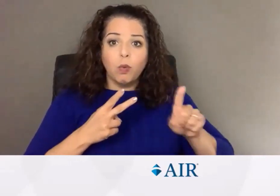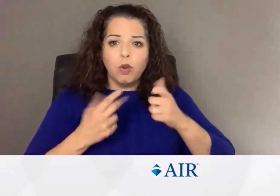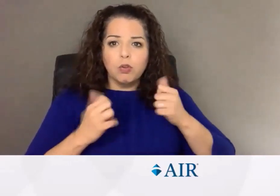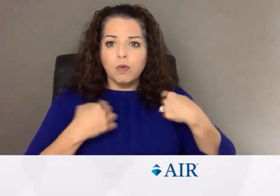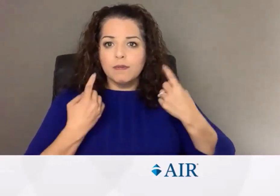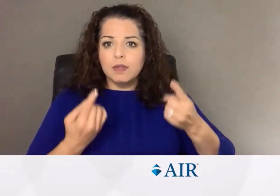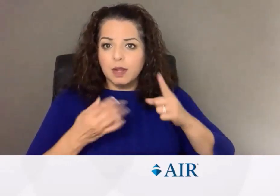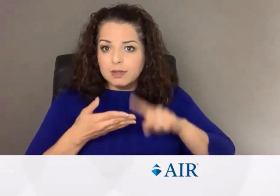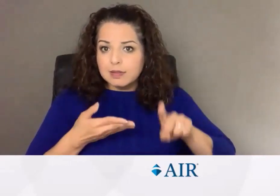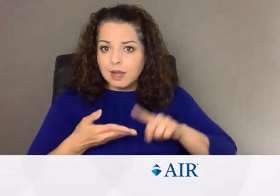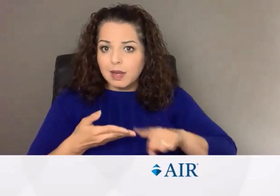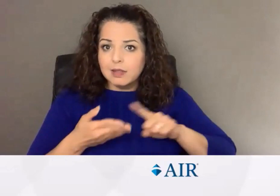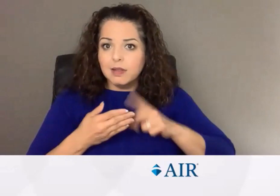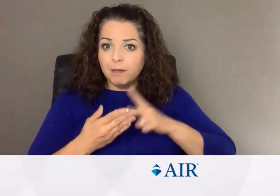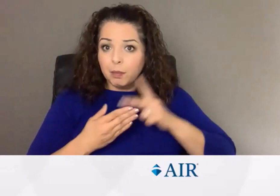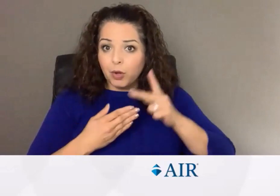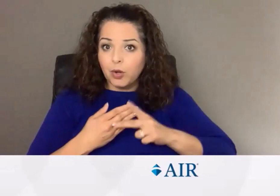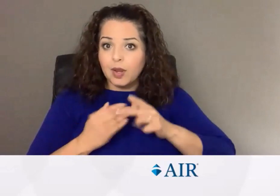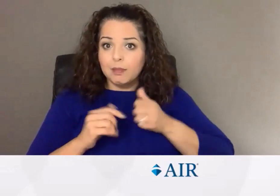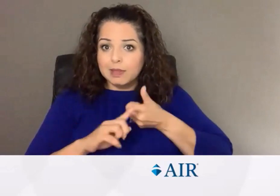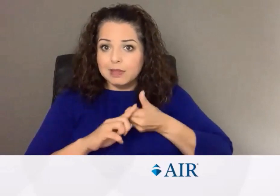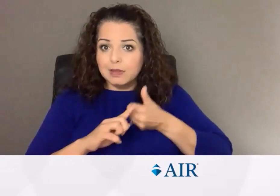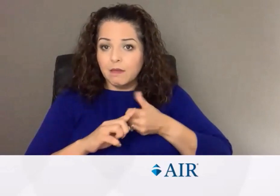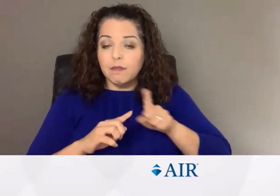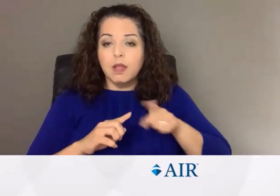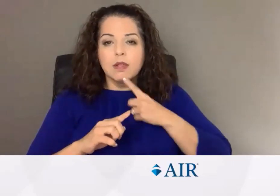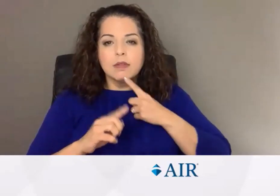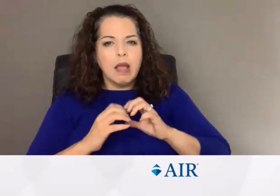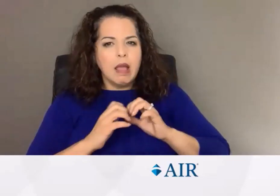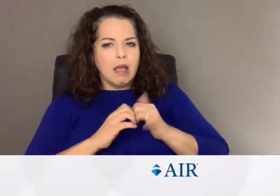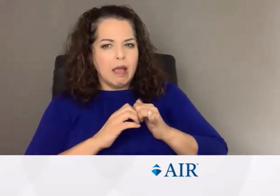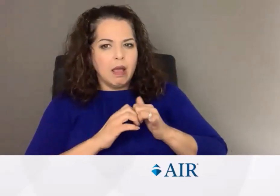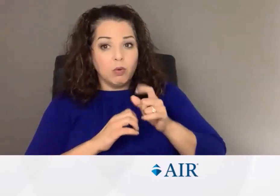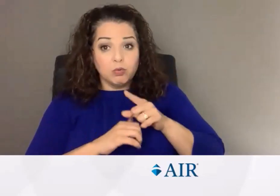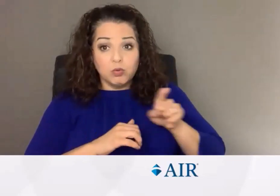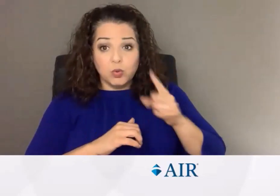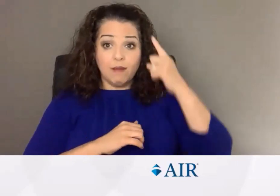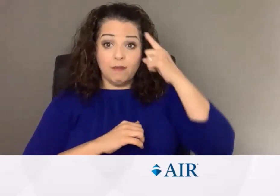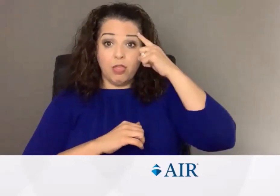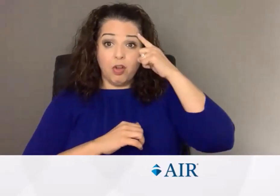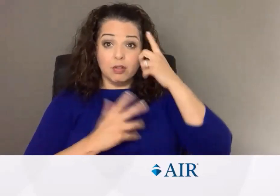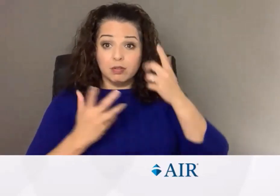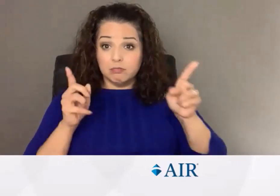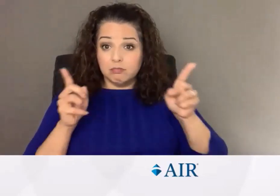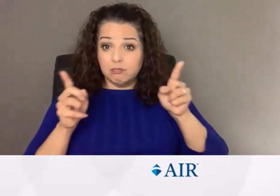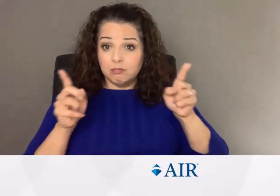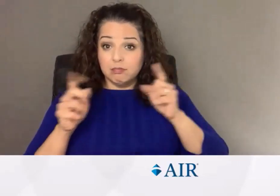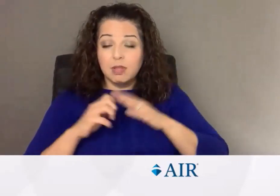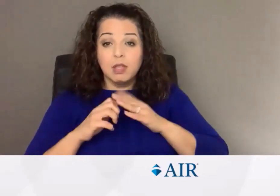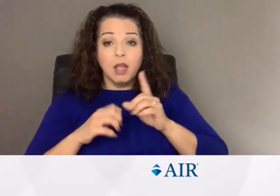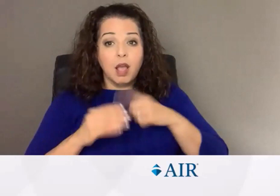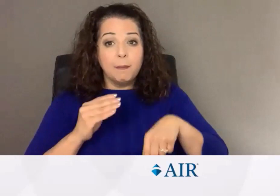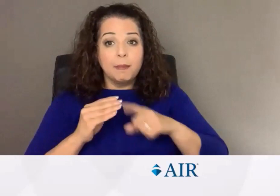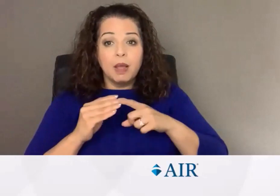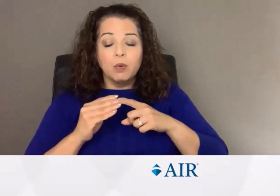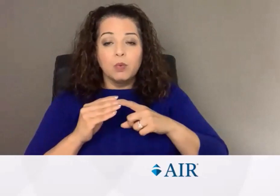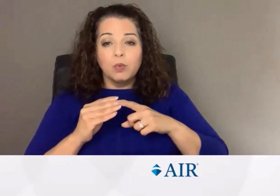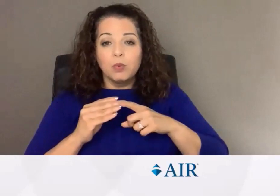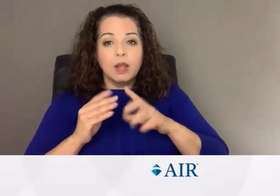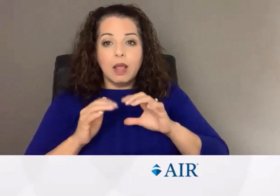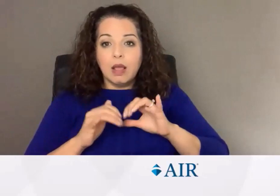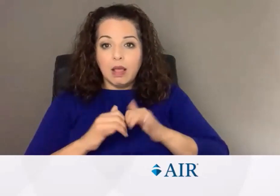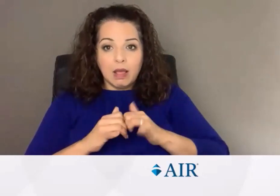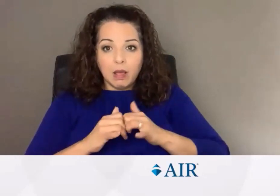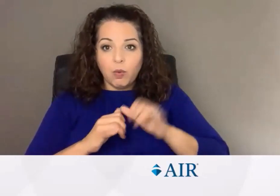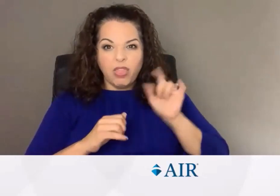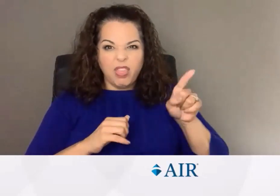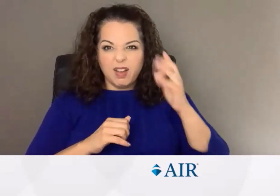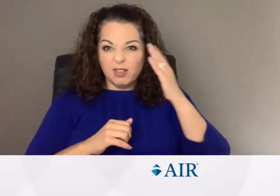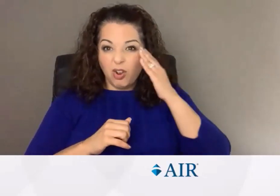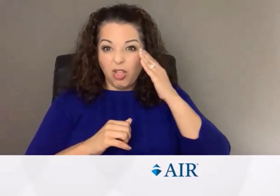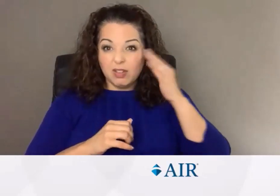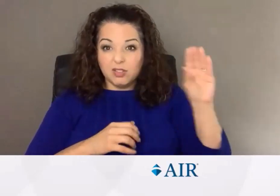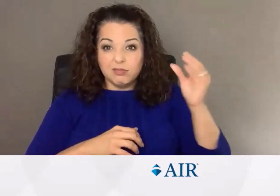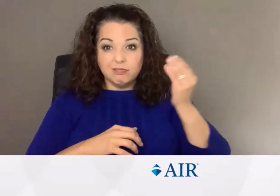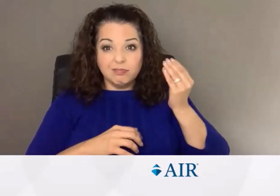And do you have thoughts about how that knowledge might be